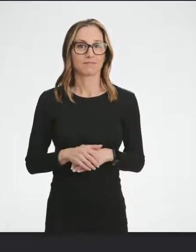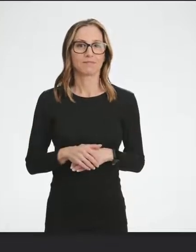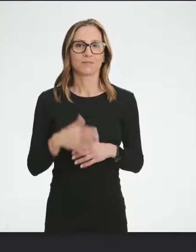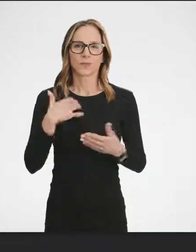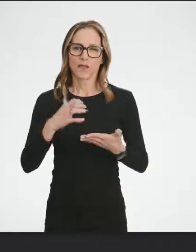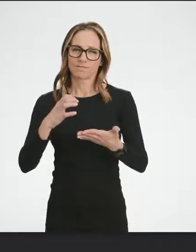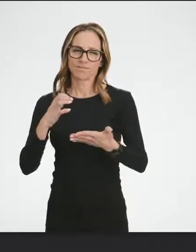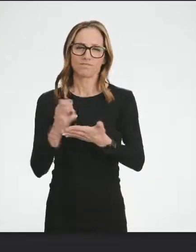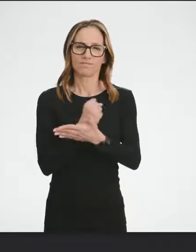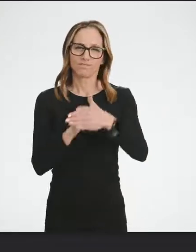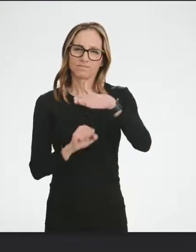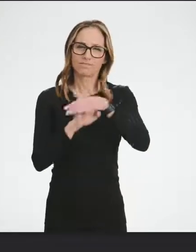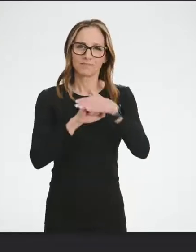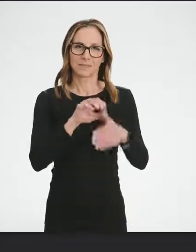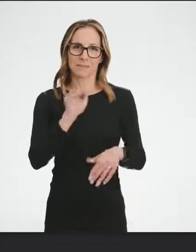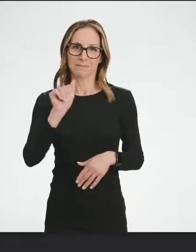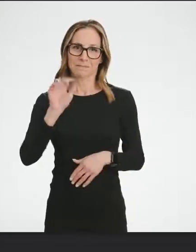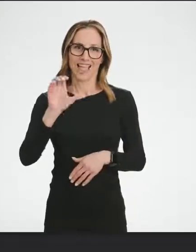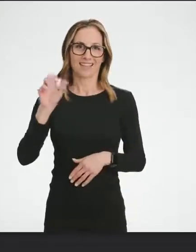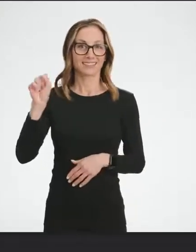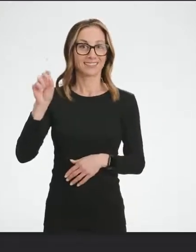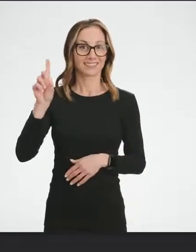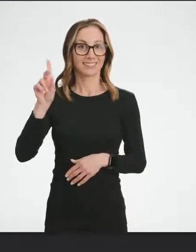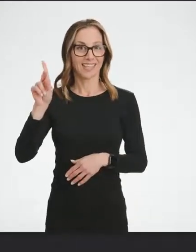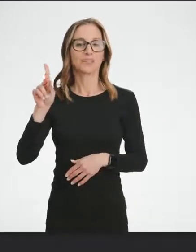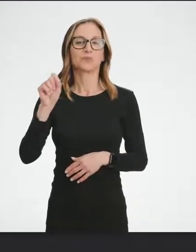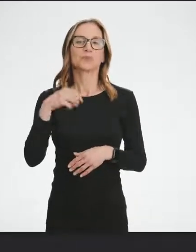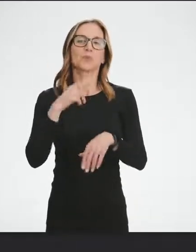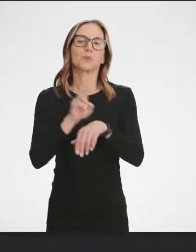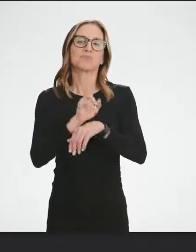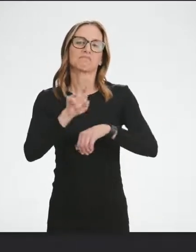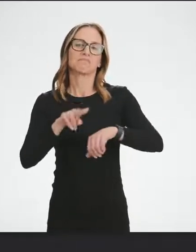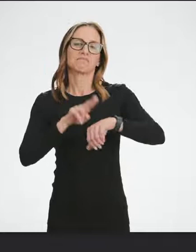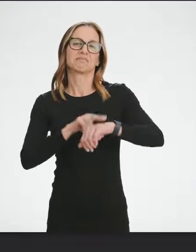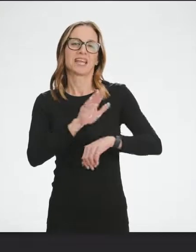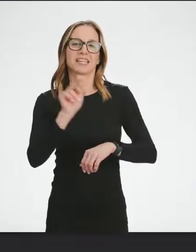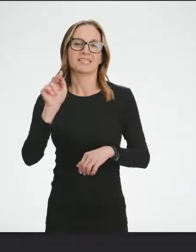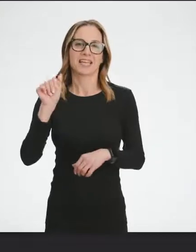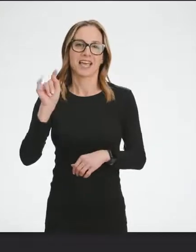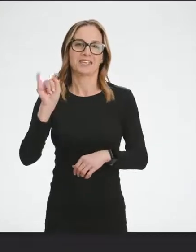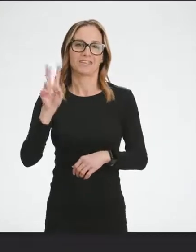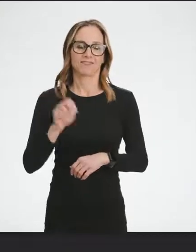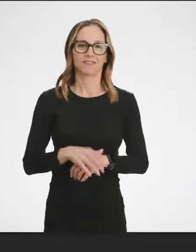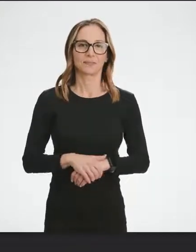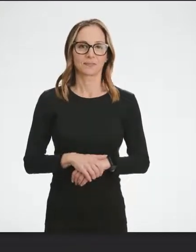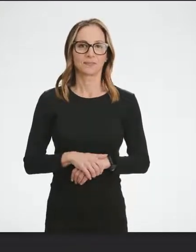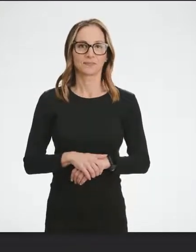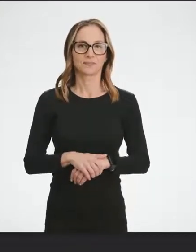I want to take full advantage of the Mac SDK, so I'm going to use native.